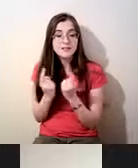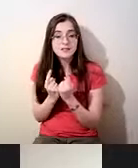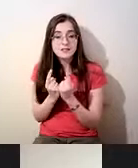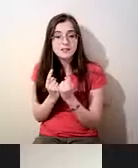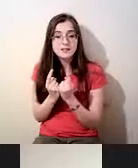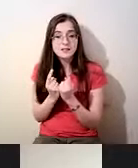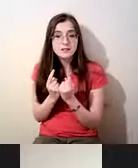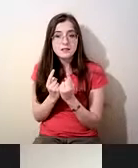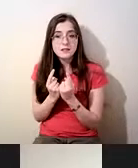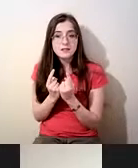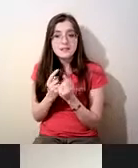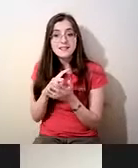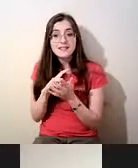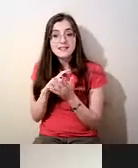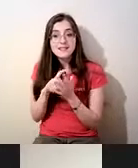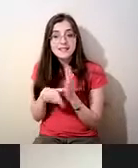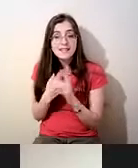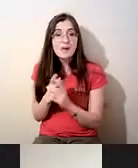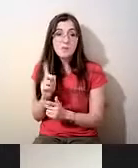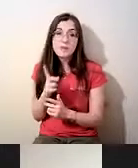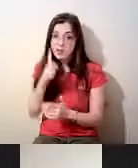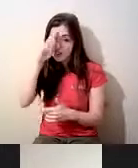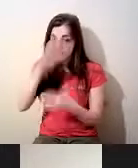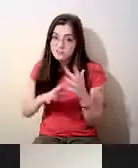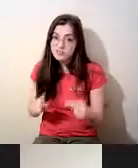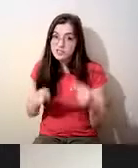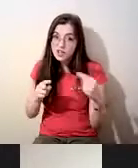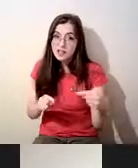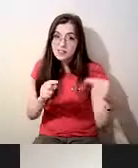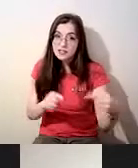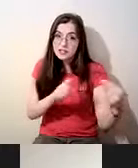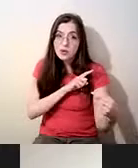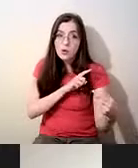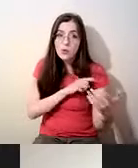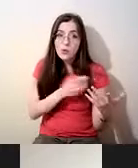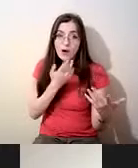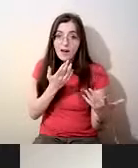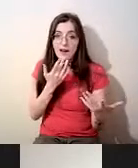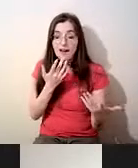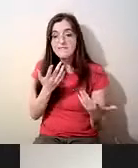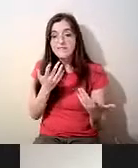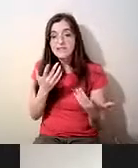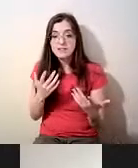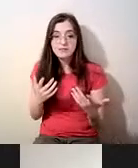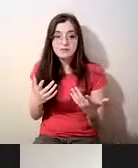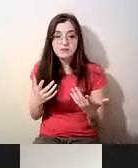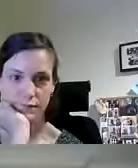people do faces a lot of challenges in having adaptive lifestyle and that will create a lot